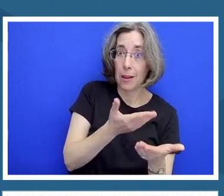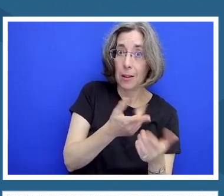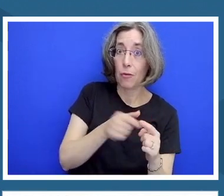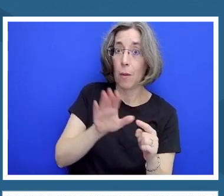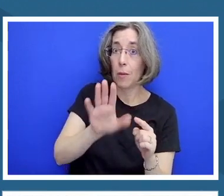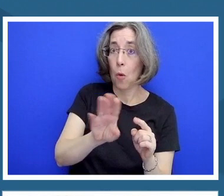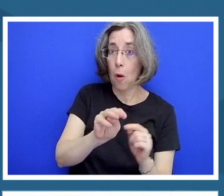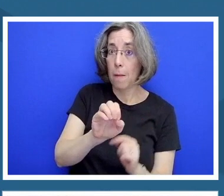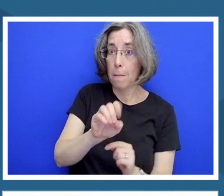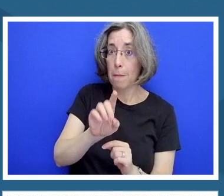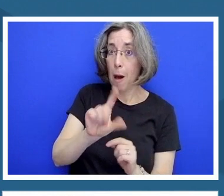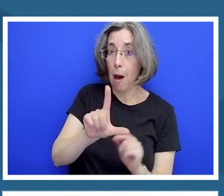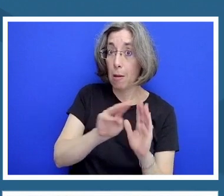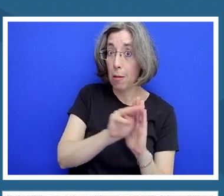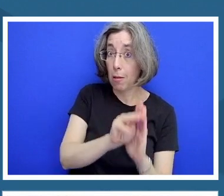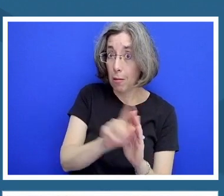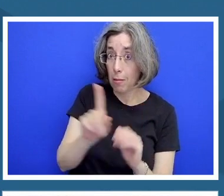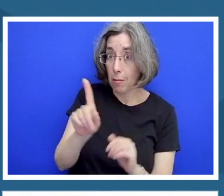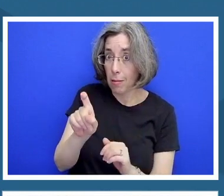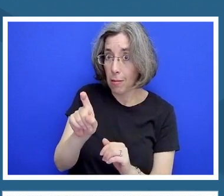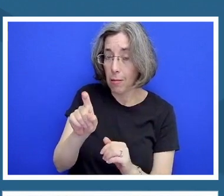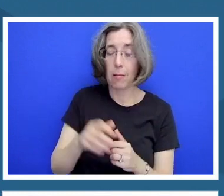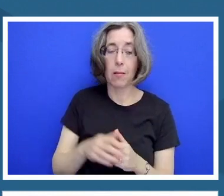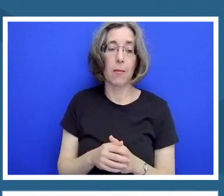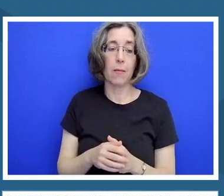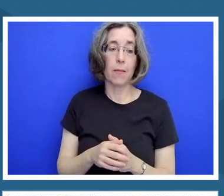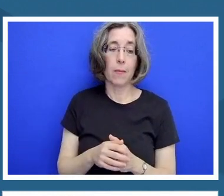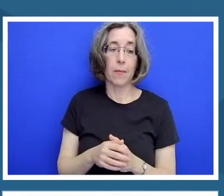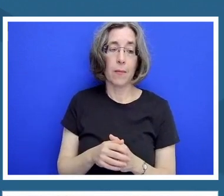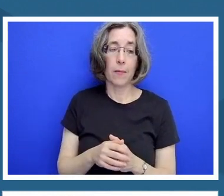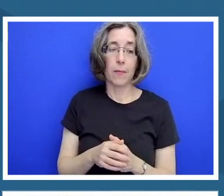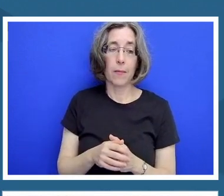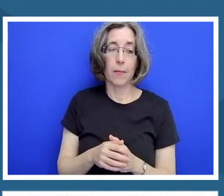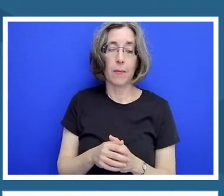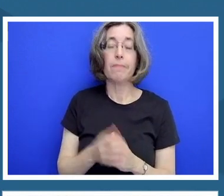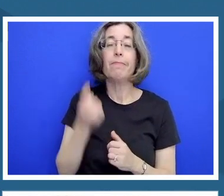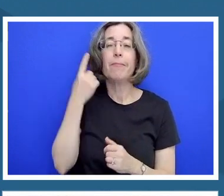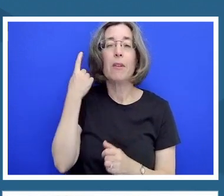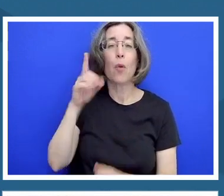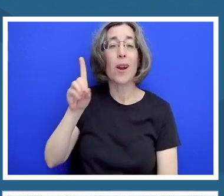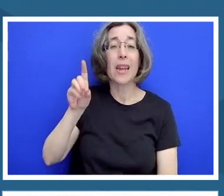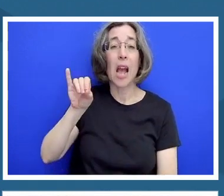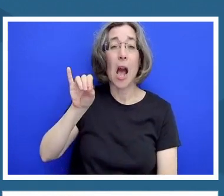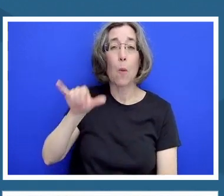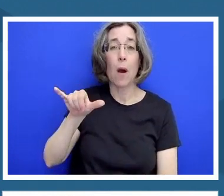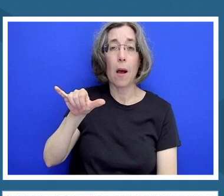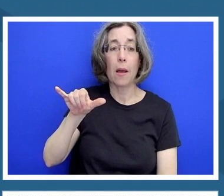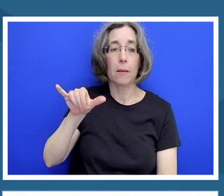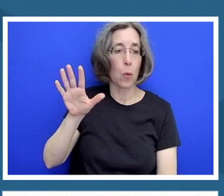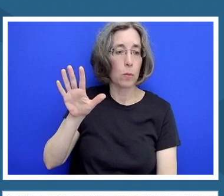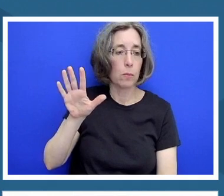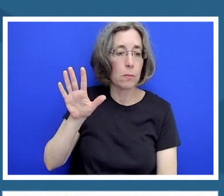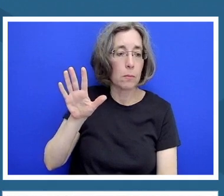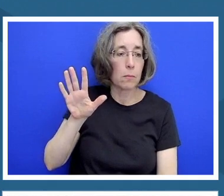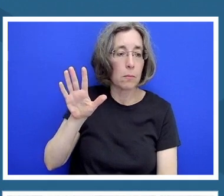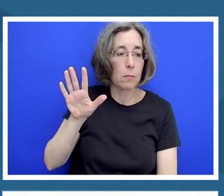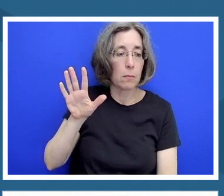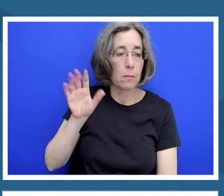one of the things in diy planet search oh and